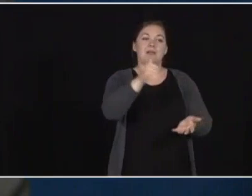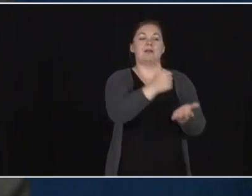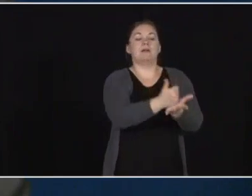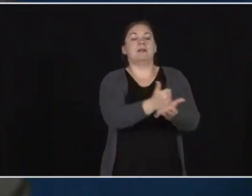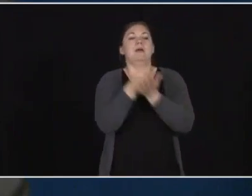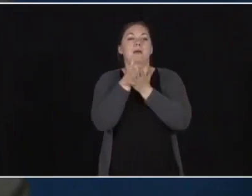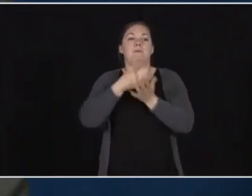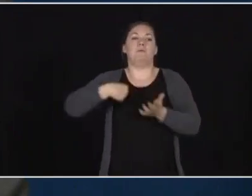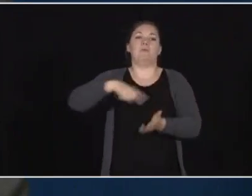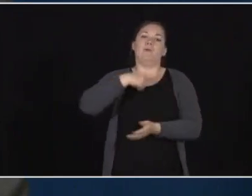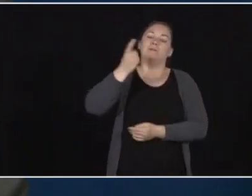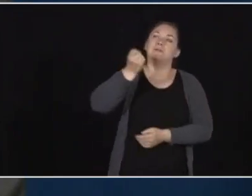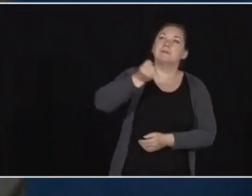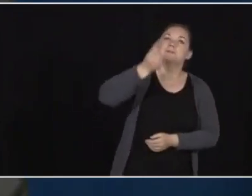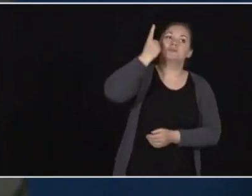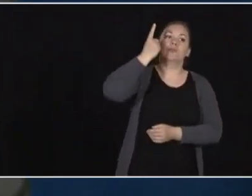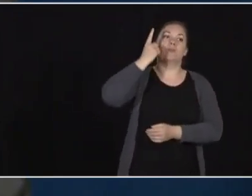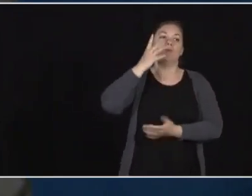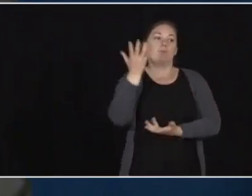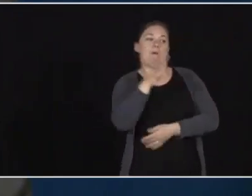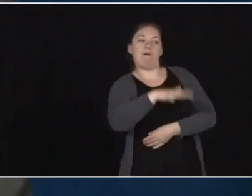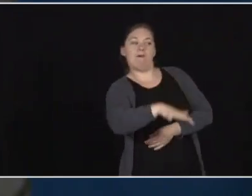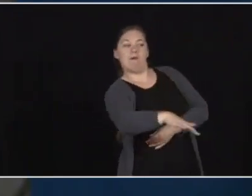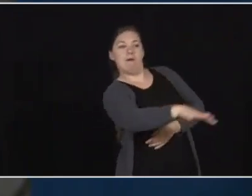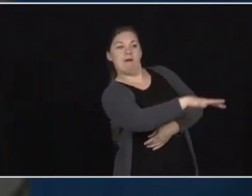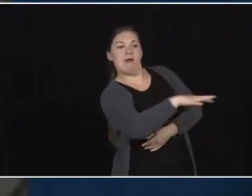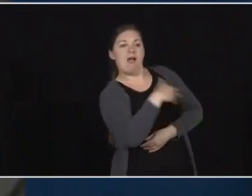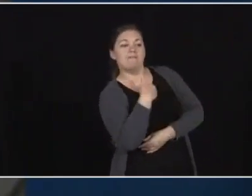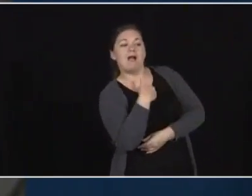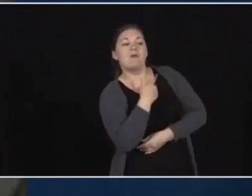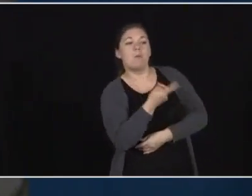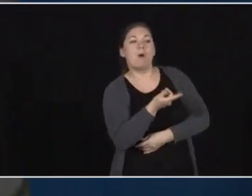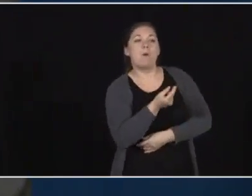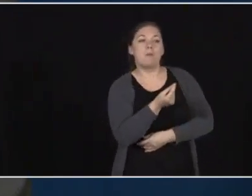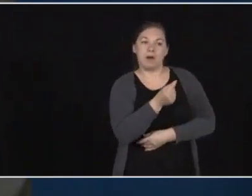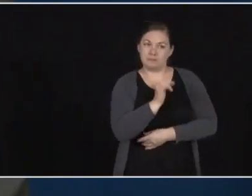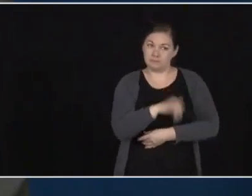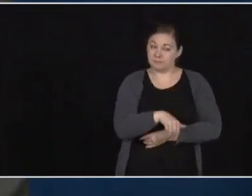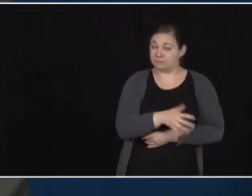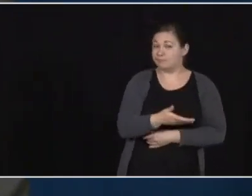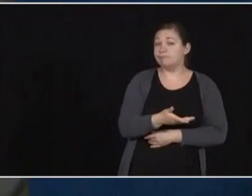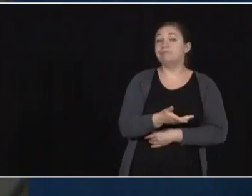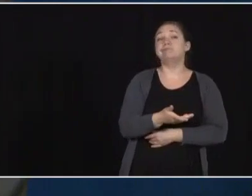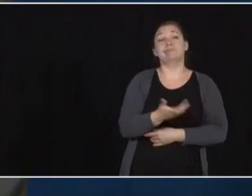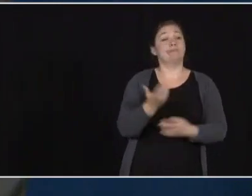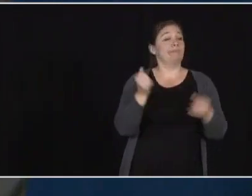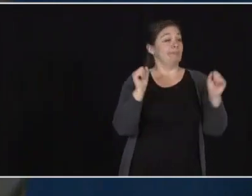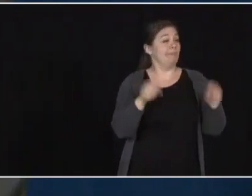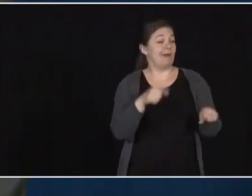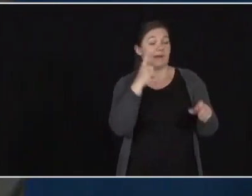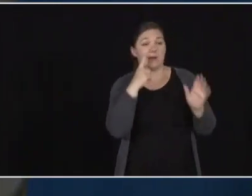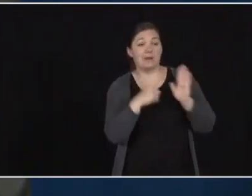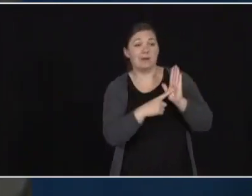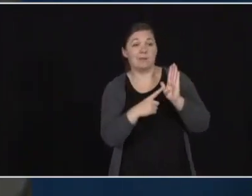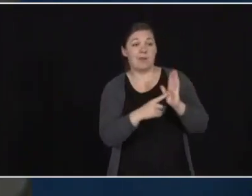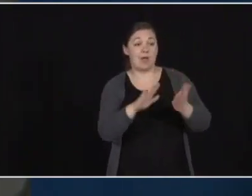that will allow us to understand what we learned from that particular setting which can be a number of different things.